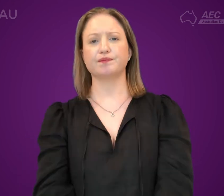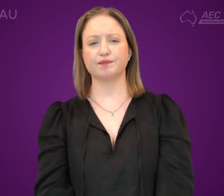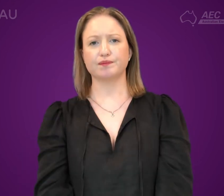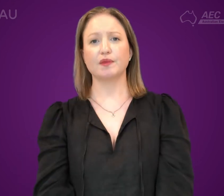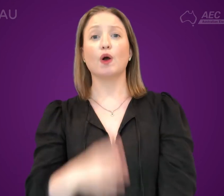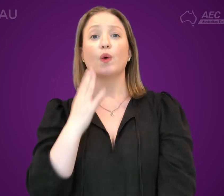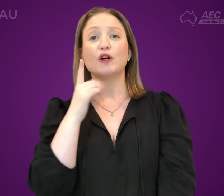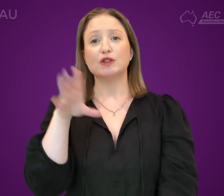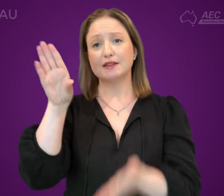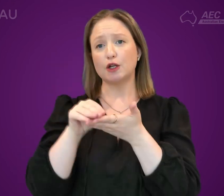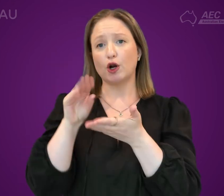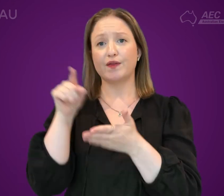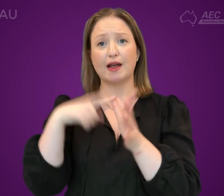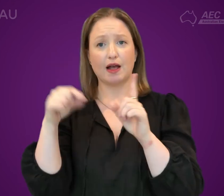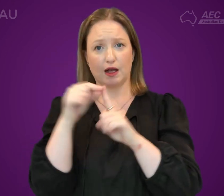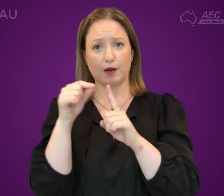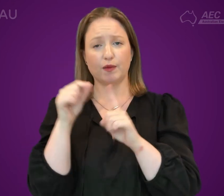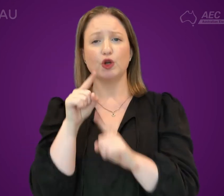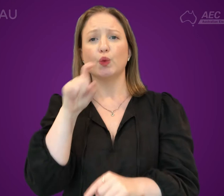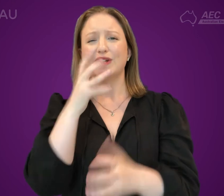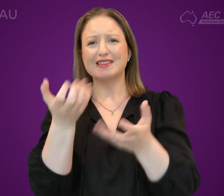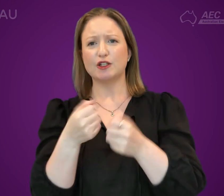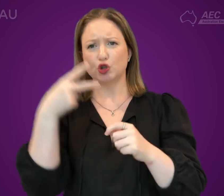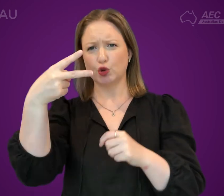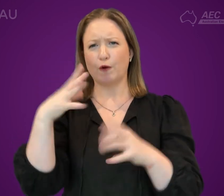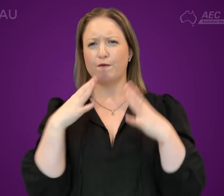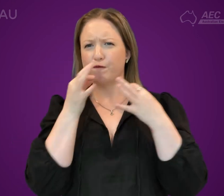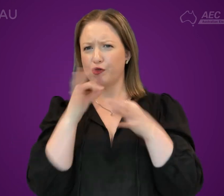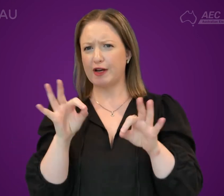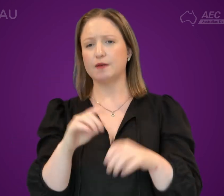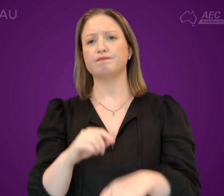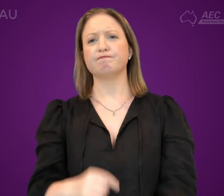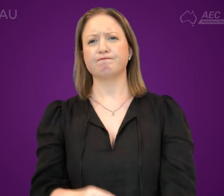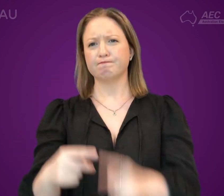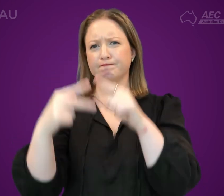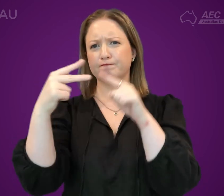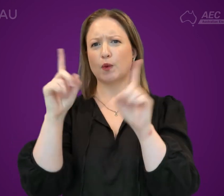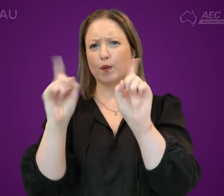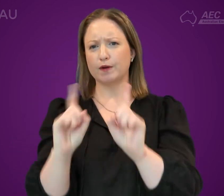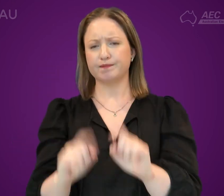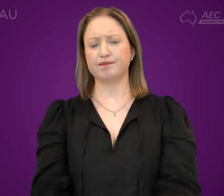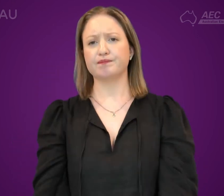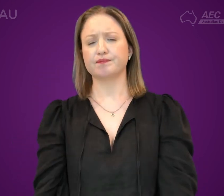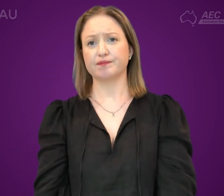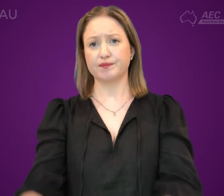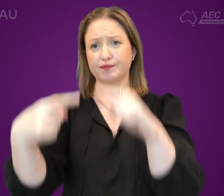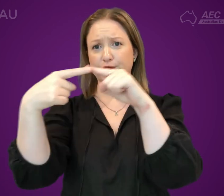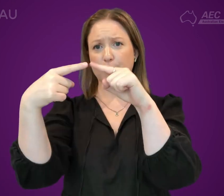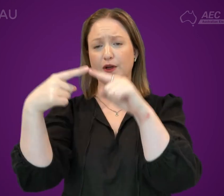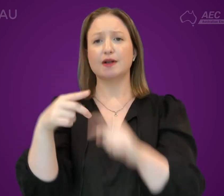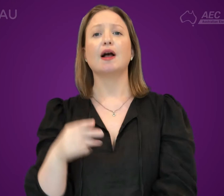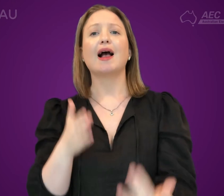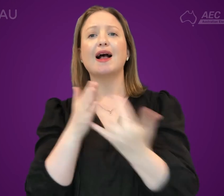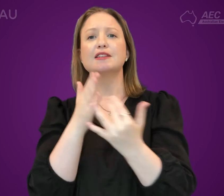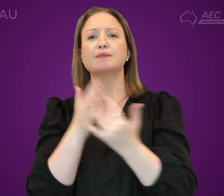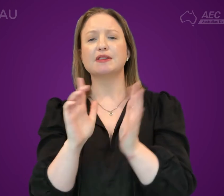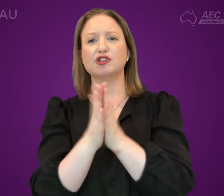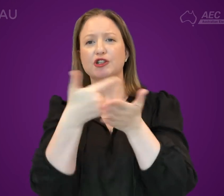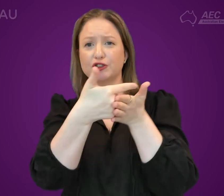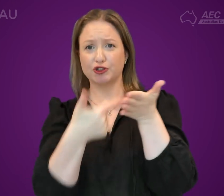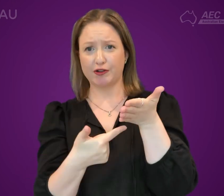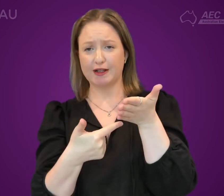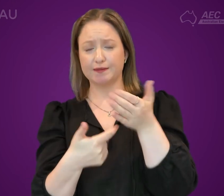and you can use the Accessible Directory